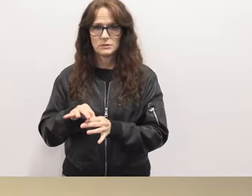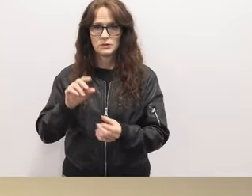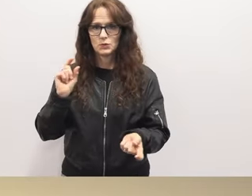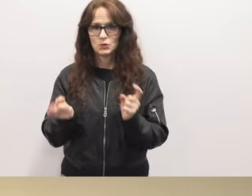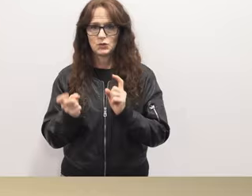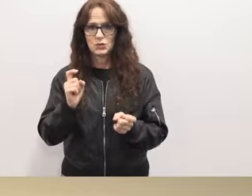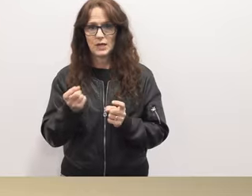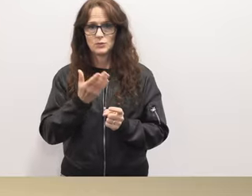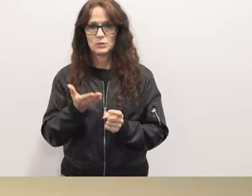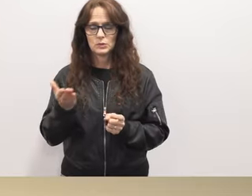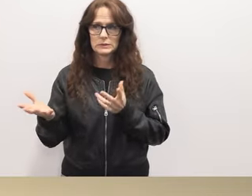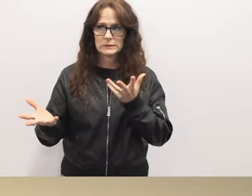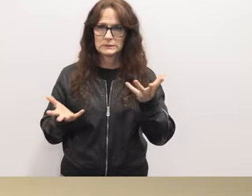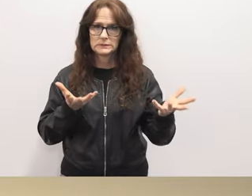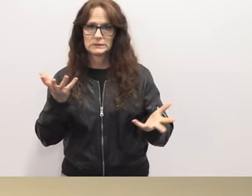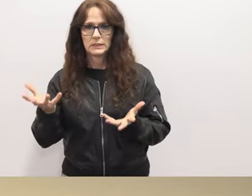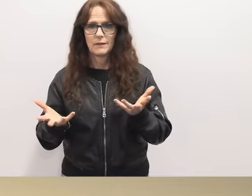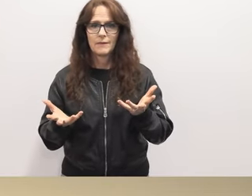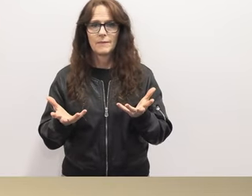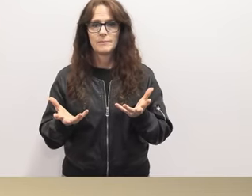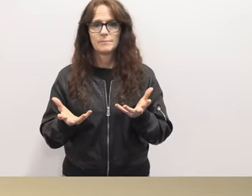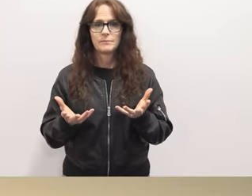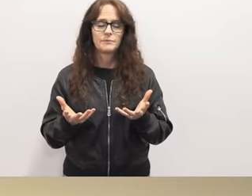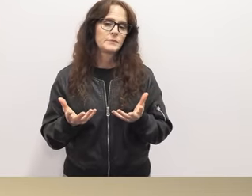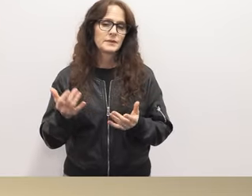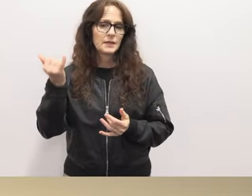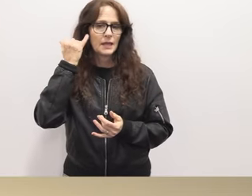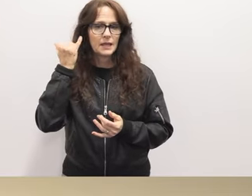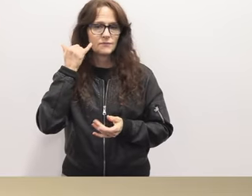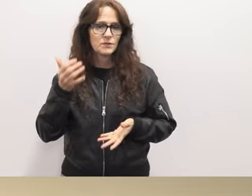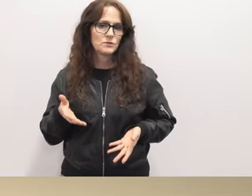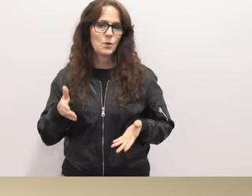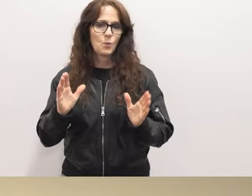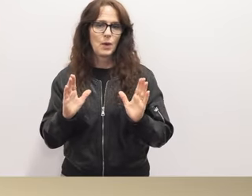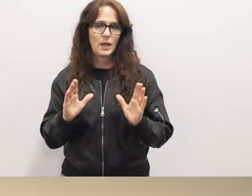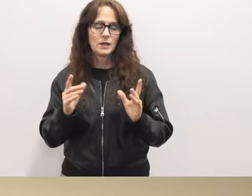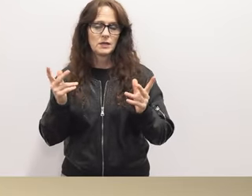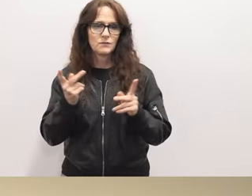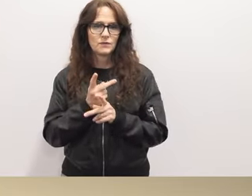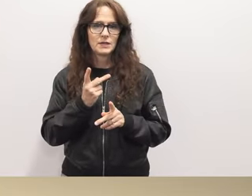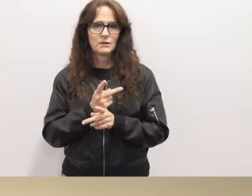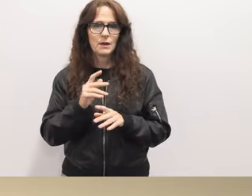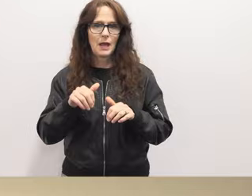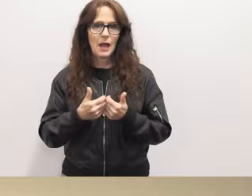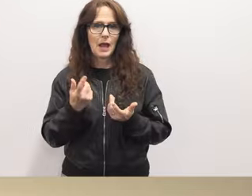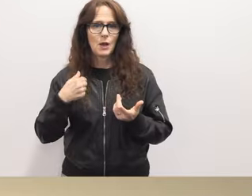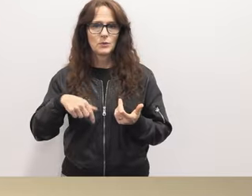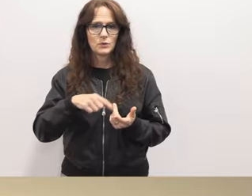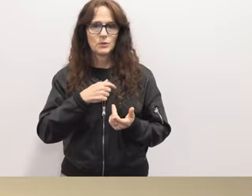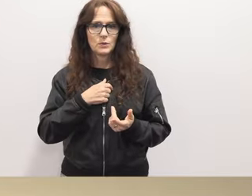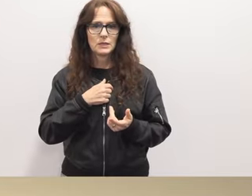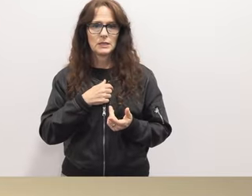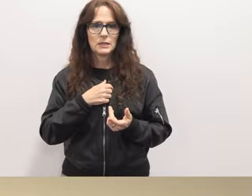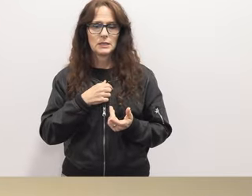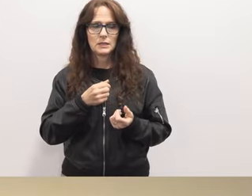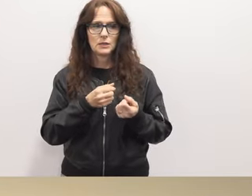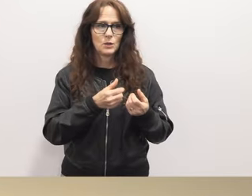And so if there is a way to try to figure out how do we, who is one on front end that makes everything easier.